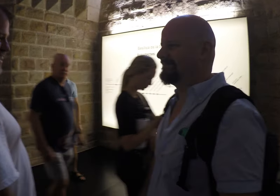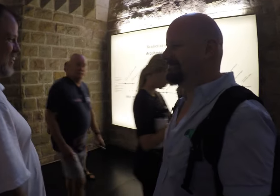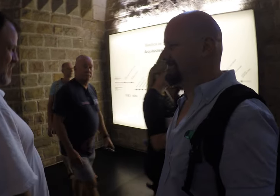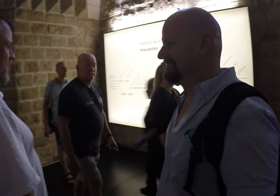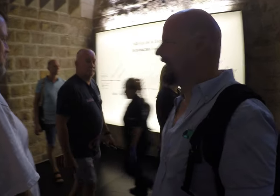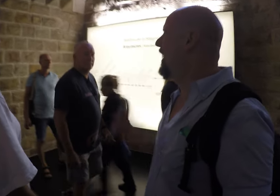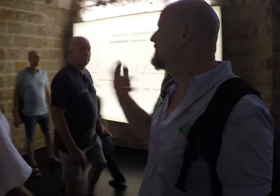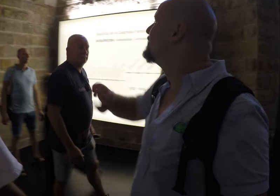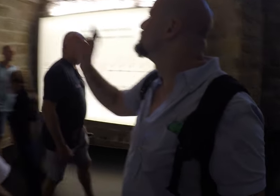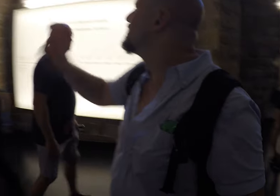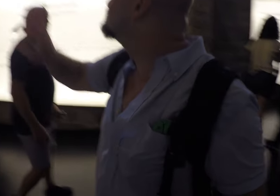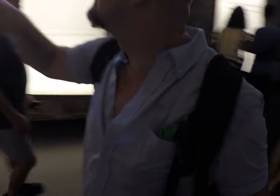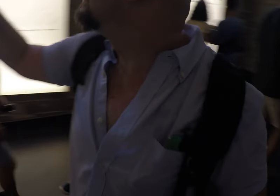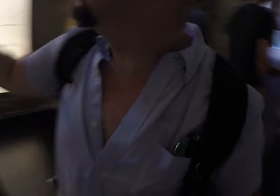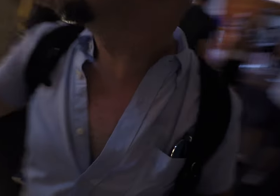OK, let's take a look over there!